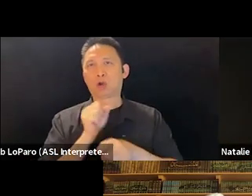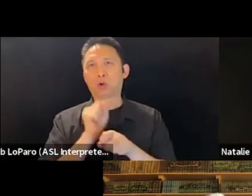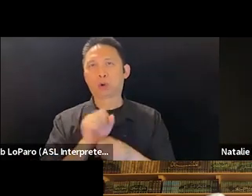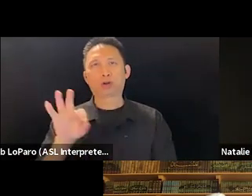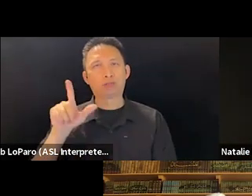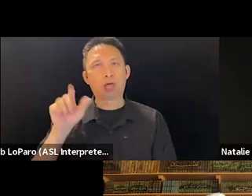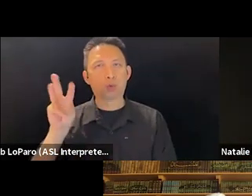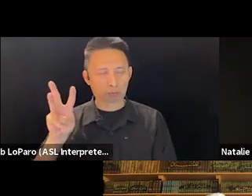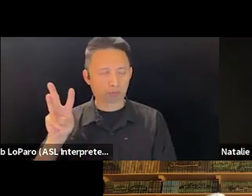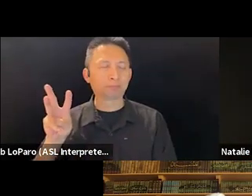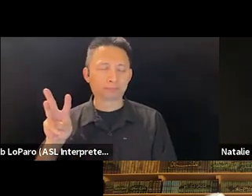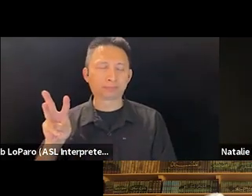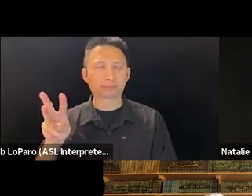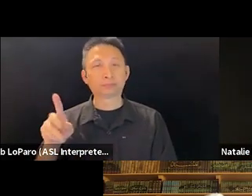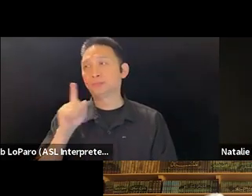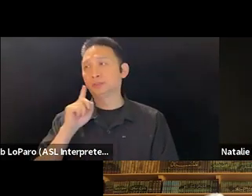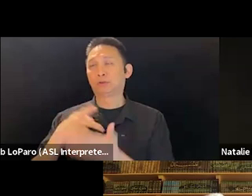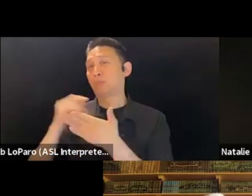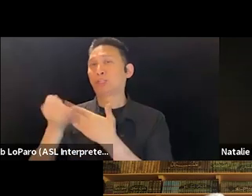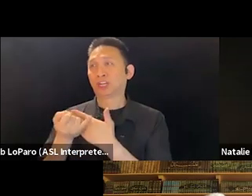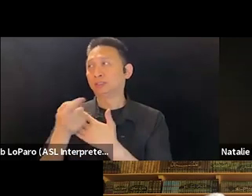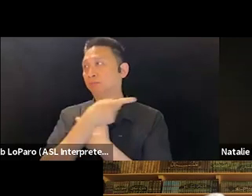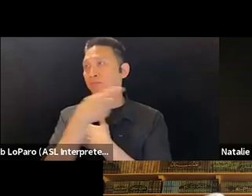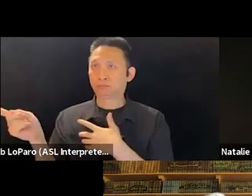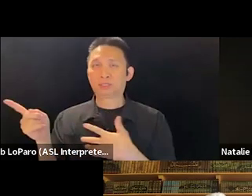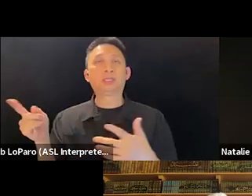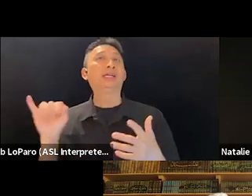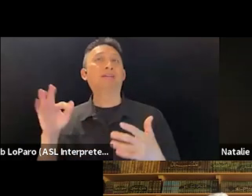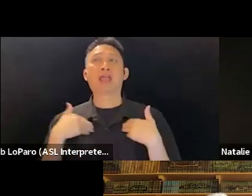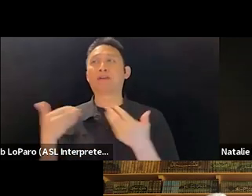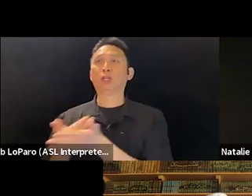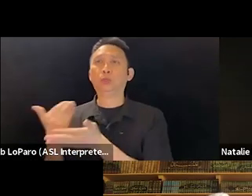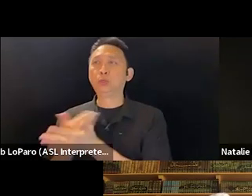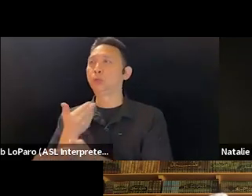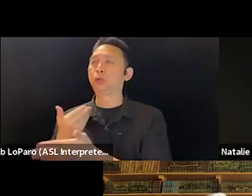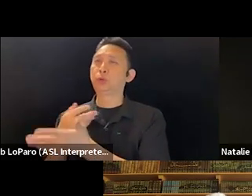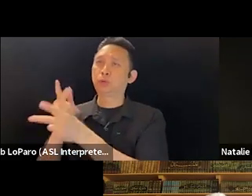As project, for example, it is a fresh project in development or in production, whatever.